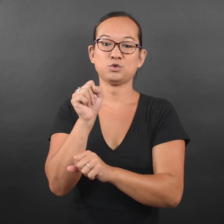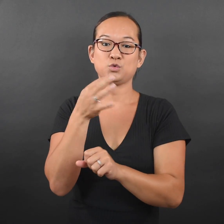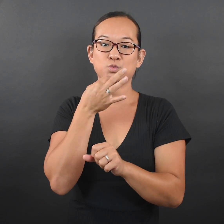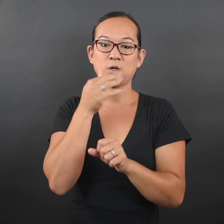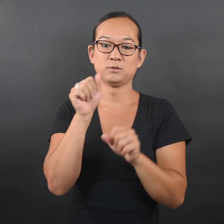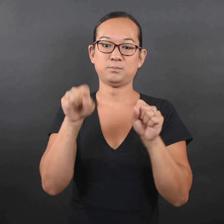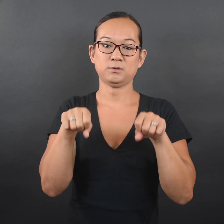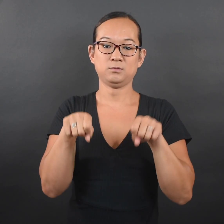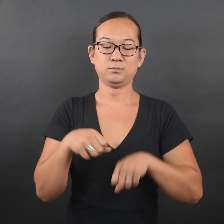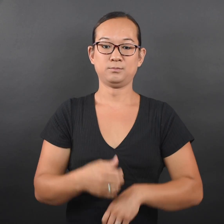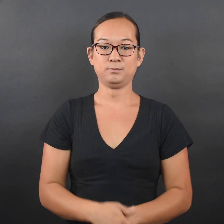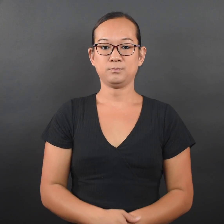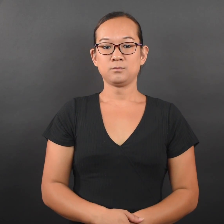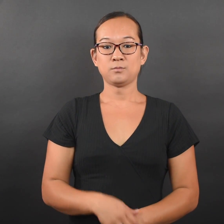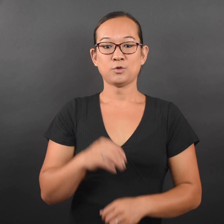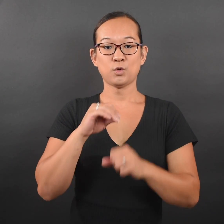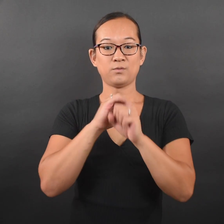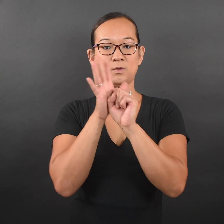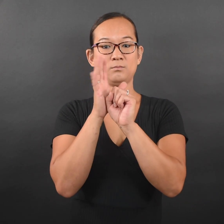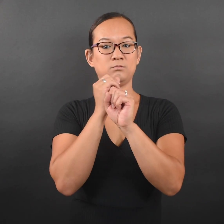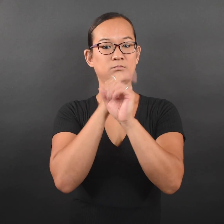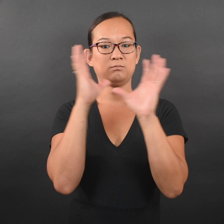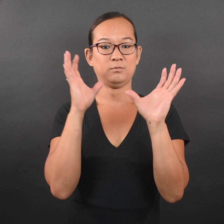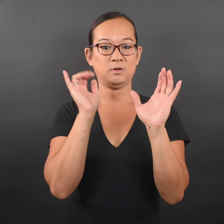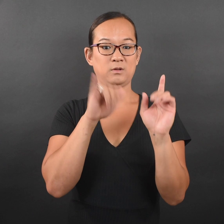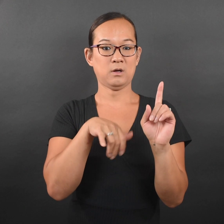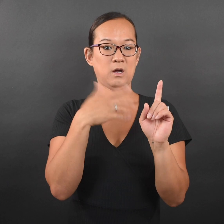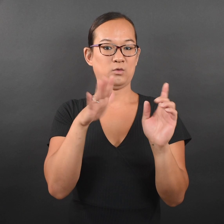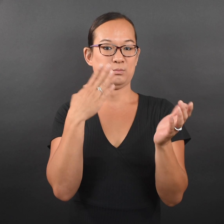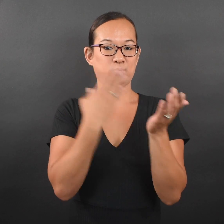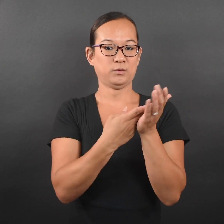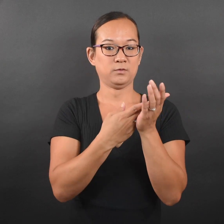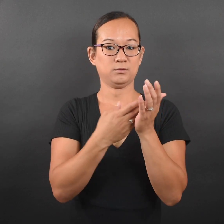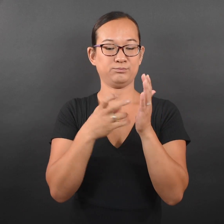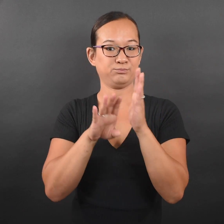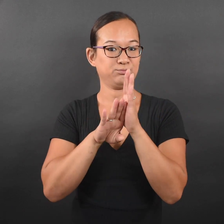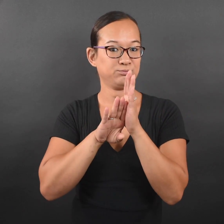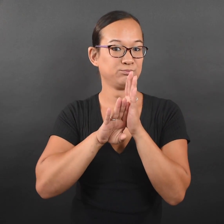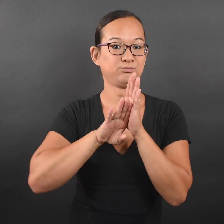they can.” The COVID-19 picture has improved dramatically